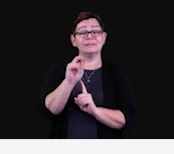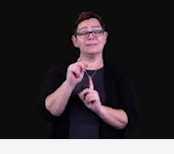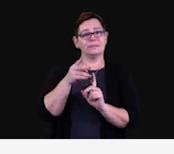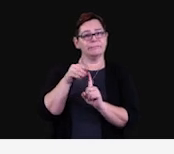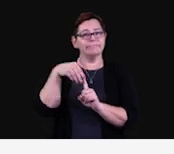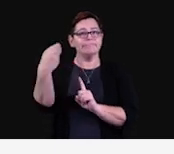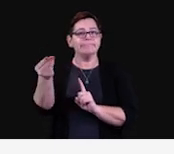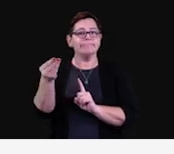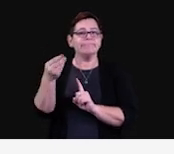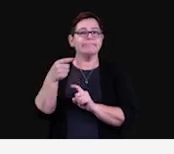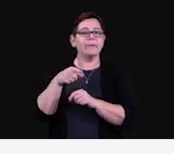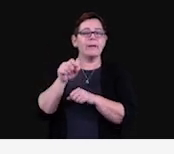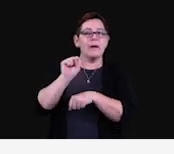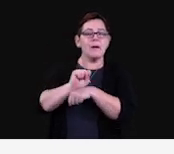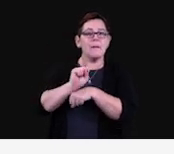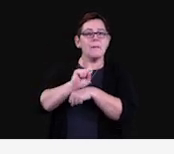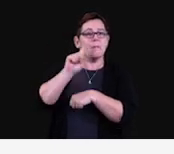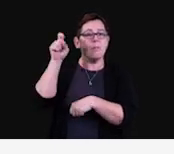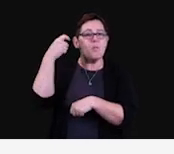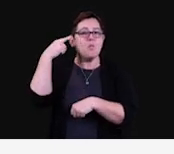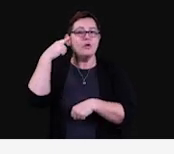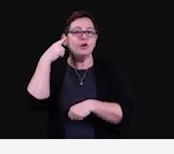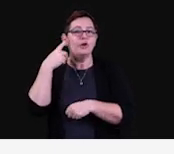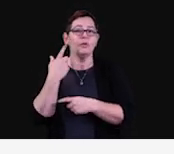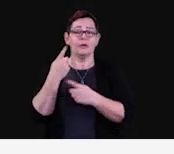They are responsible for protecting your personal information.